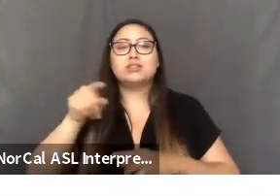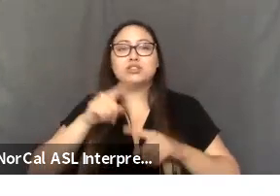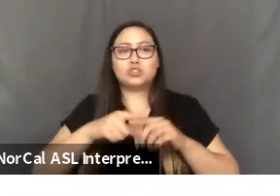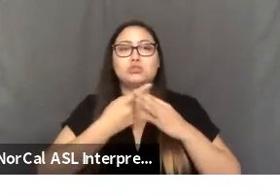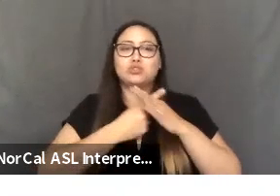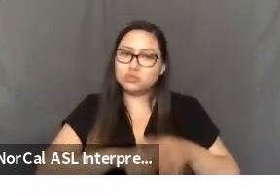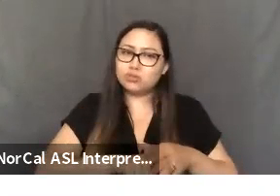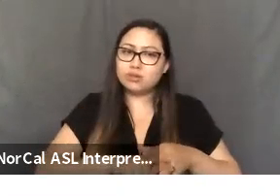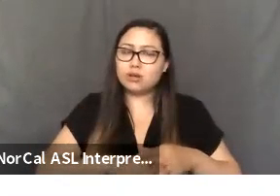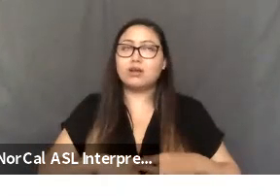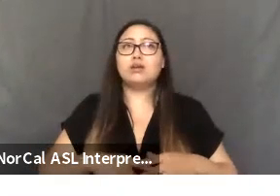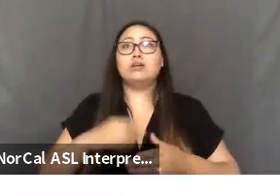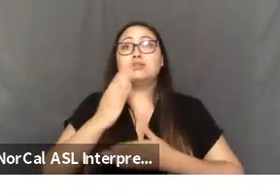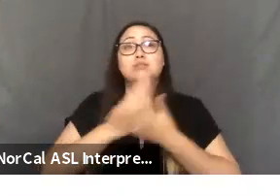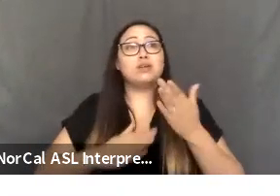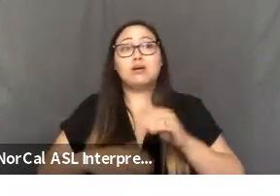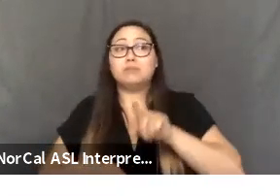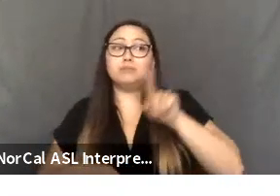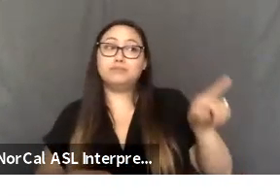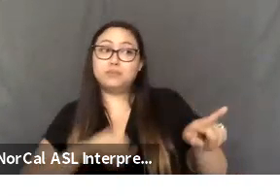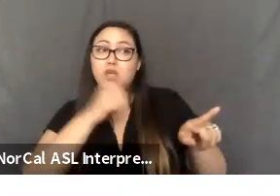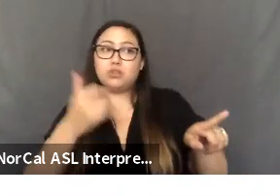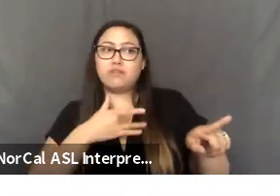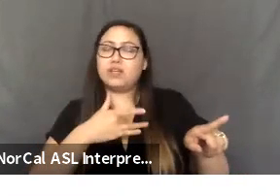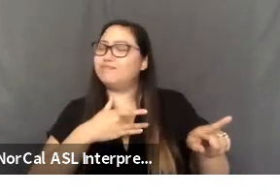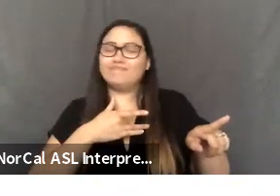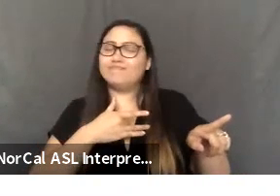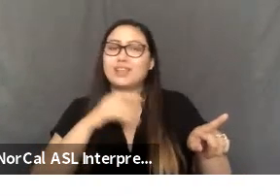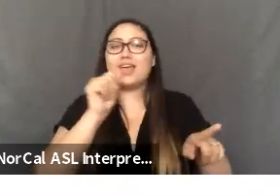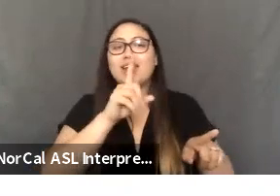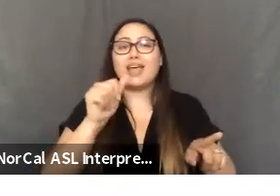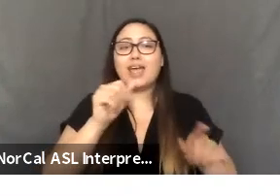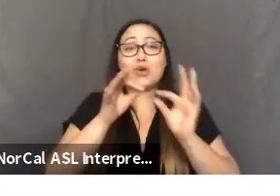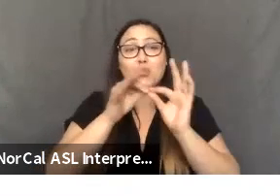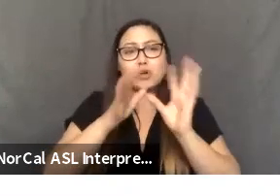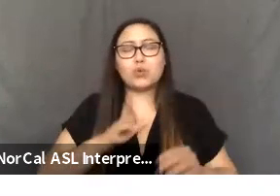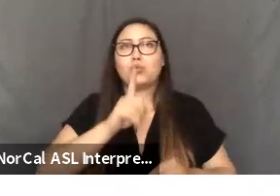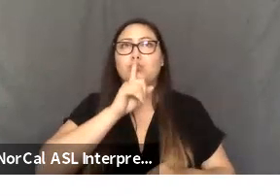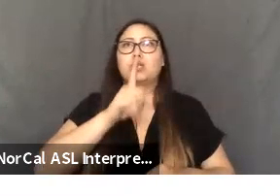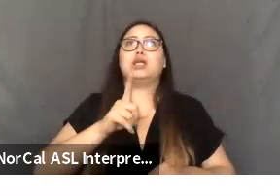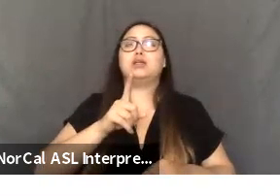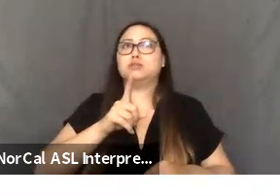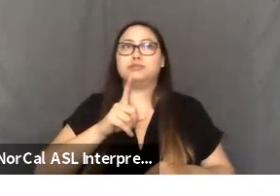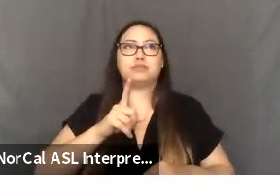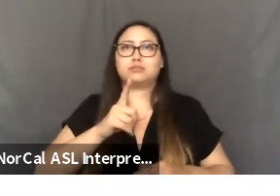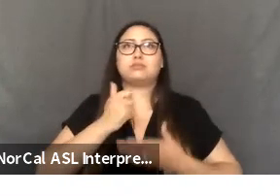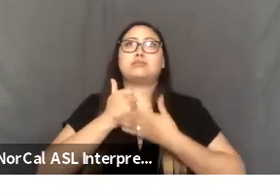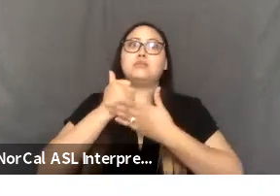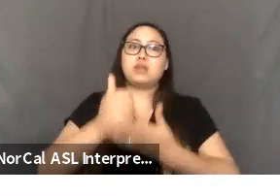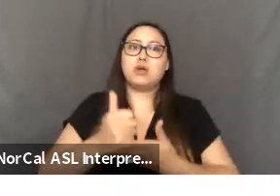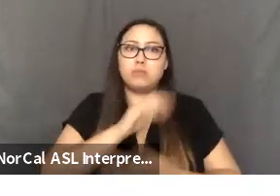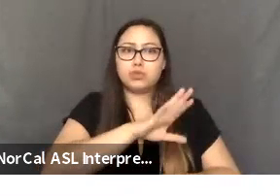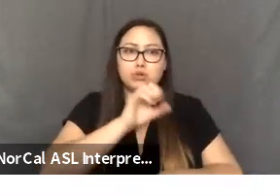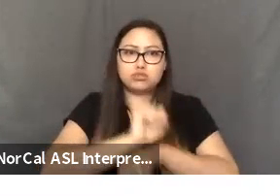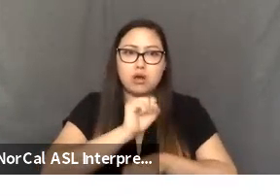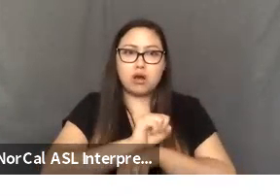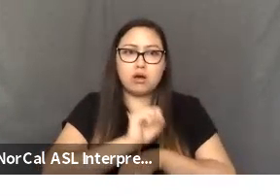who really felt having these ADA coordinators to work with really made their job more feasible in